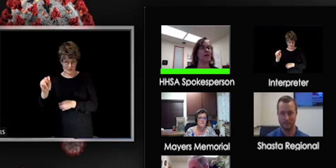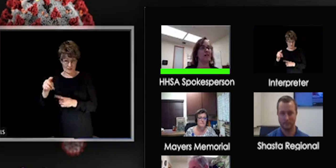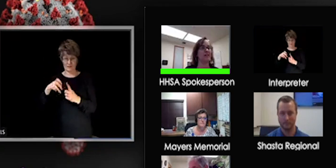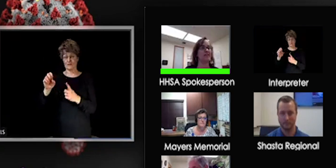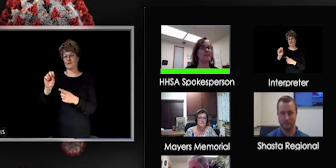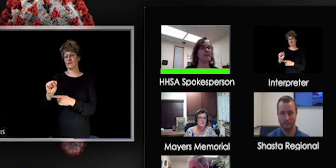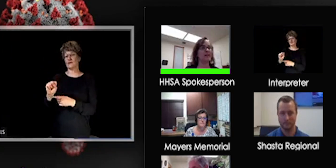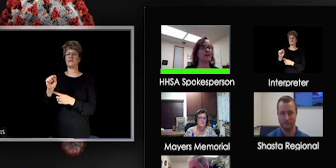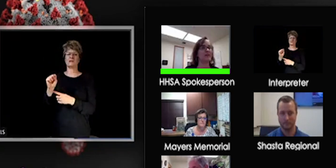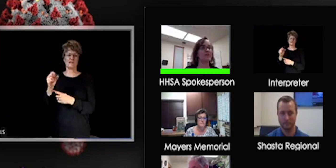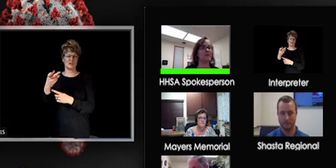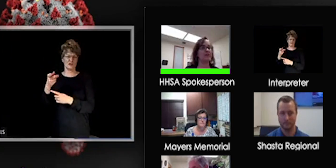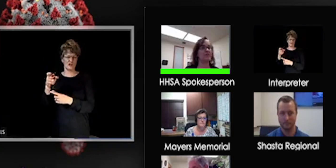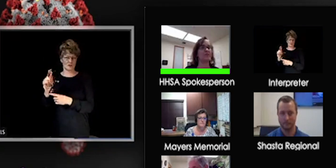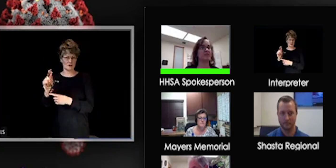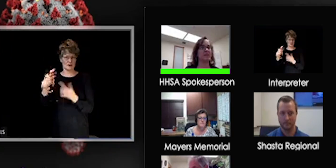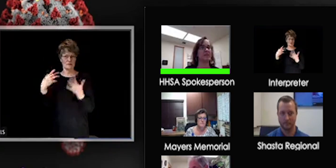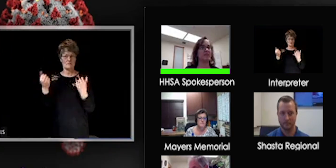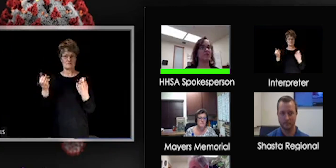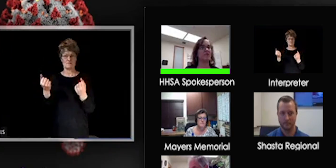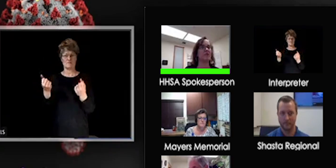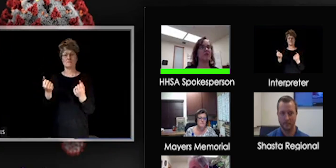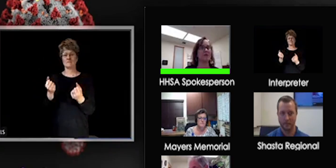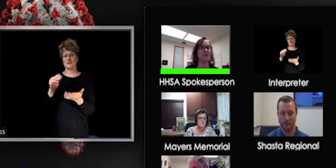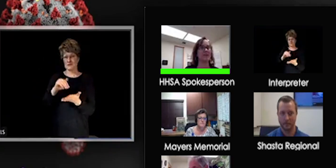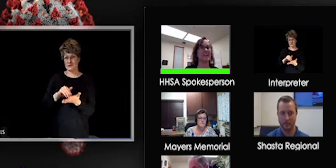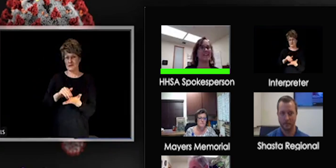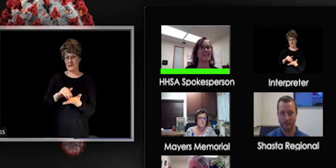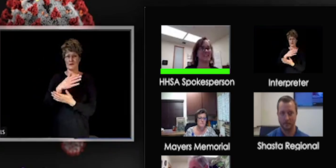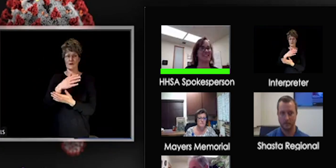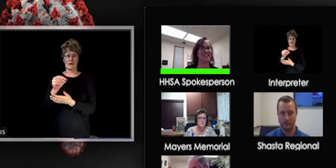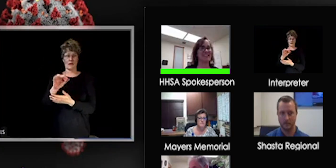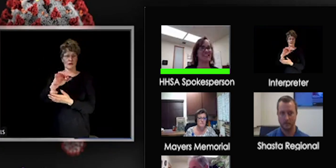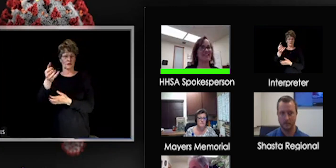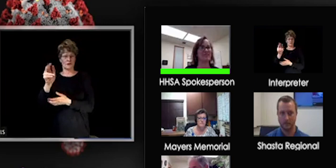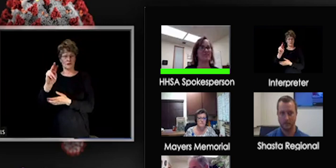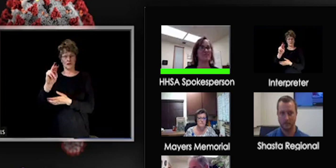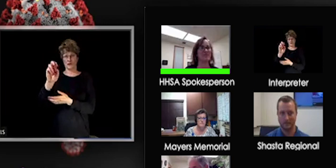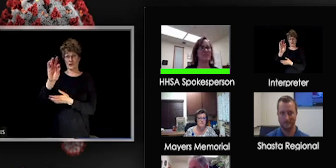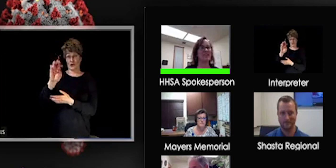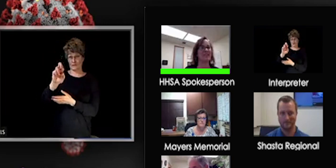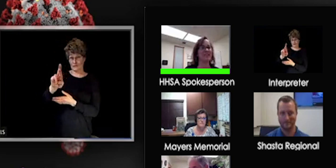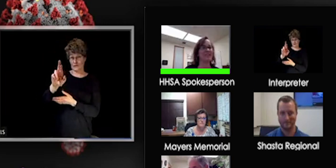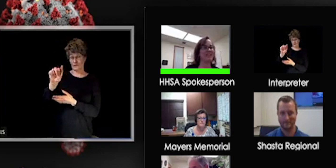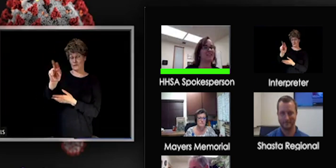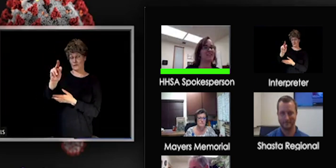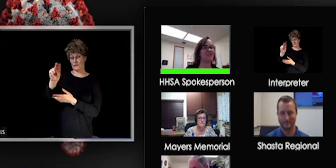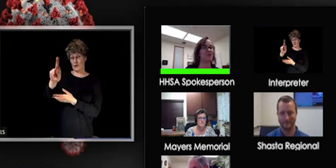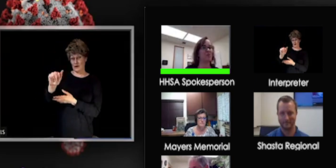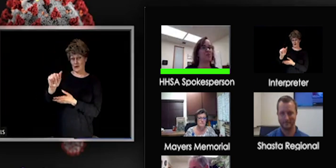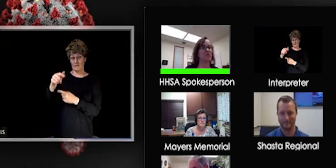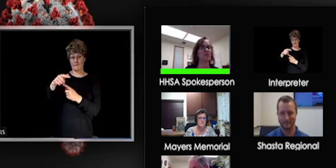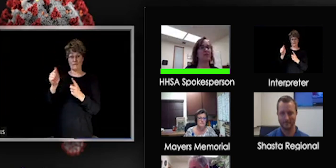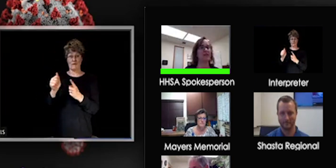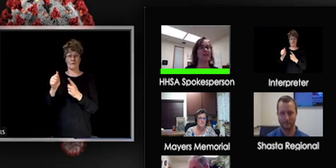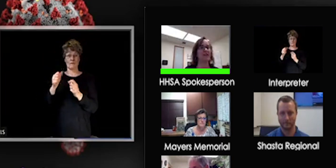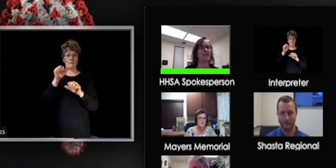Valleys. Did I miss any – those are all the people that I can see. So, we will now